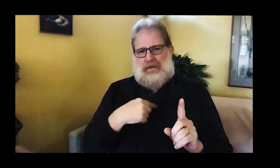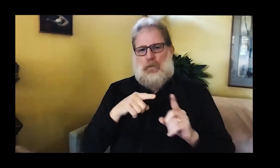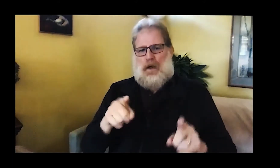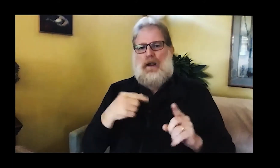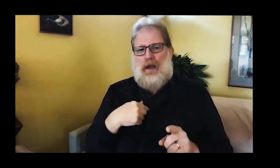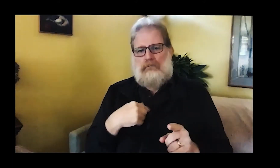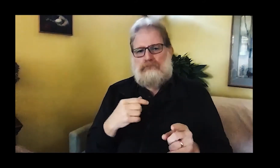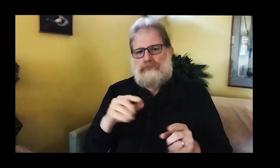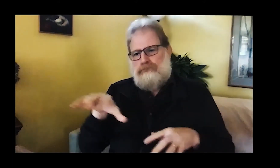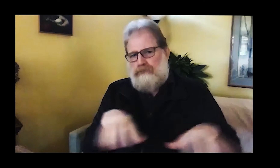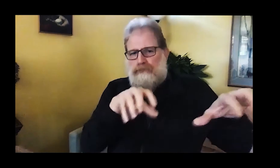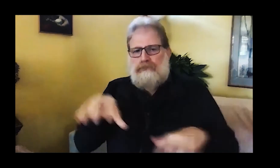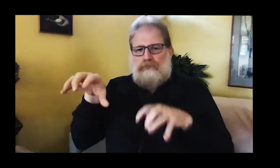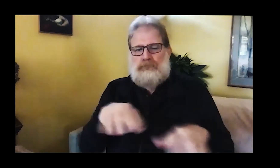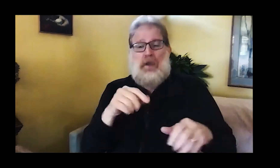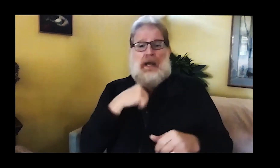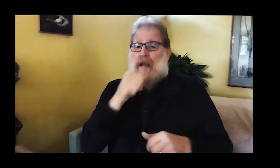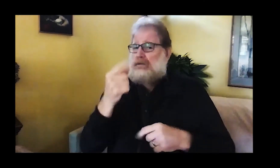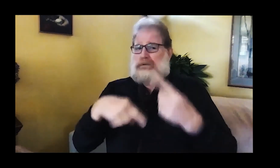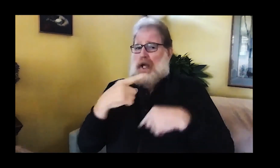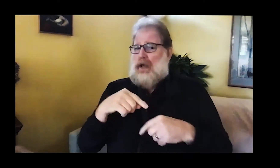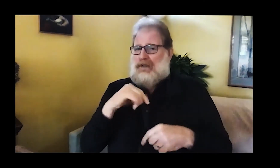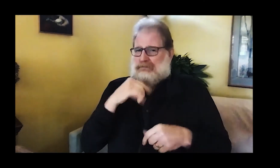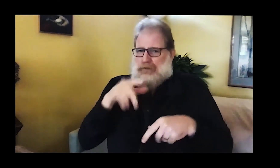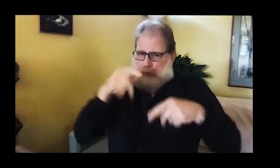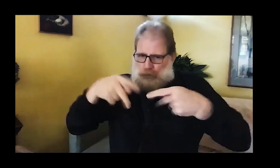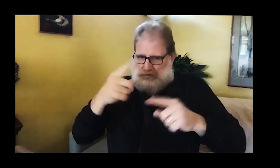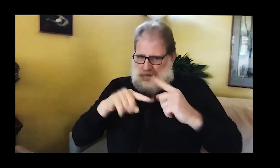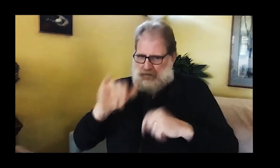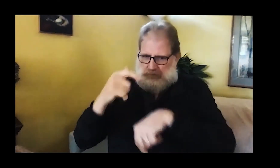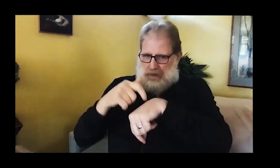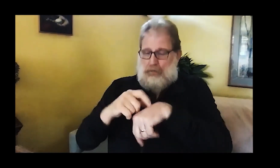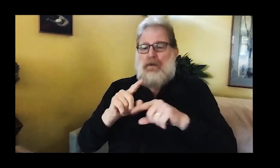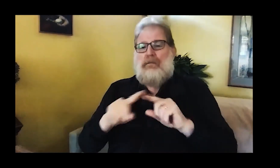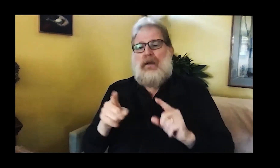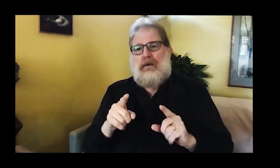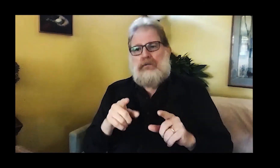but I acted out and I didn't sign that because signing was not permitted back then. But I